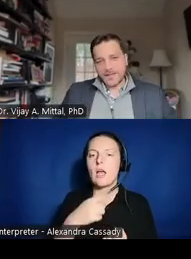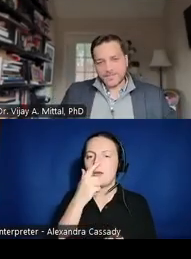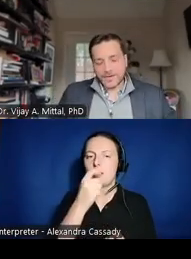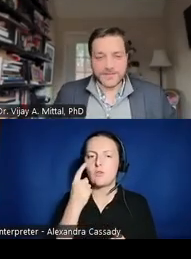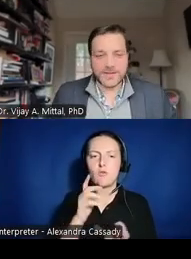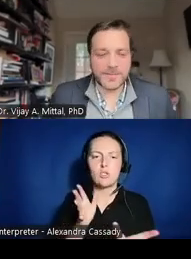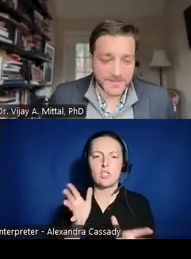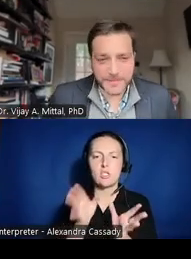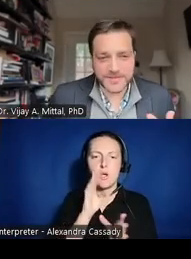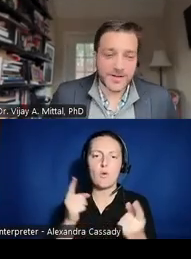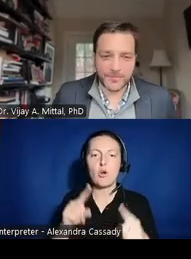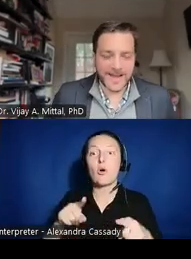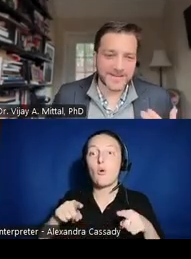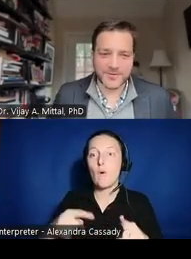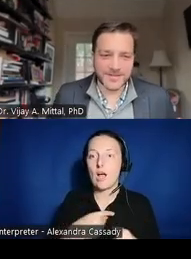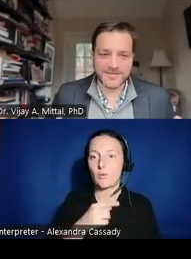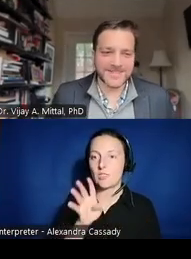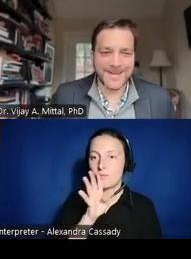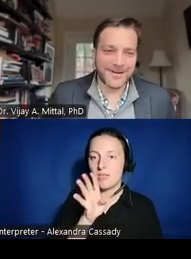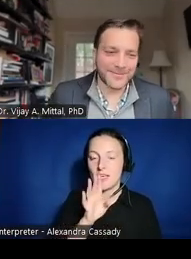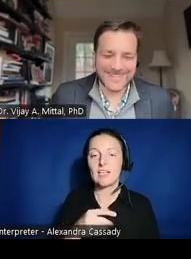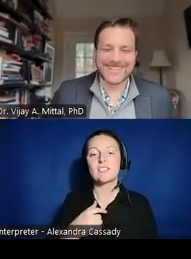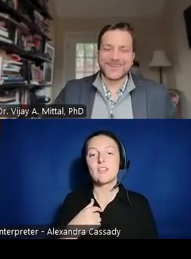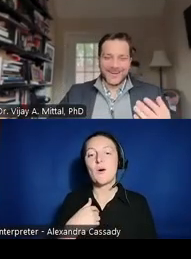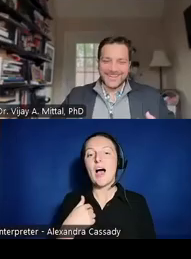the last part of the talk because people stare at my hands the rest of the time after I talk about